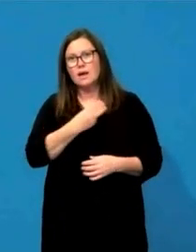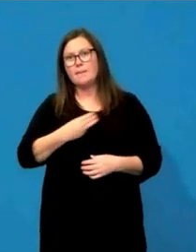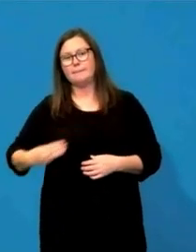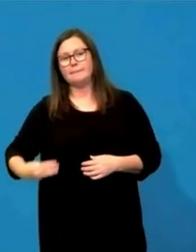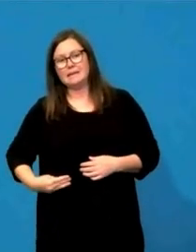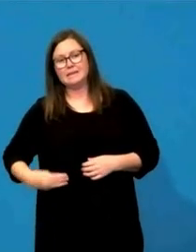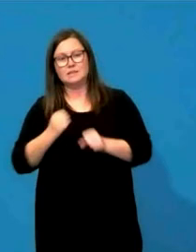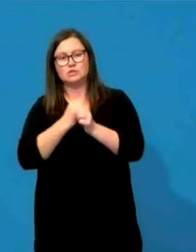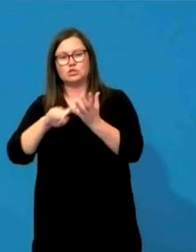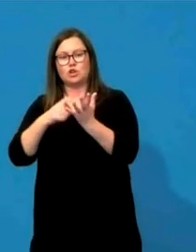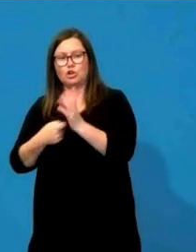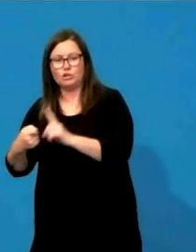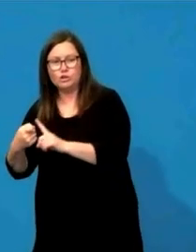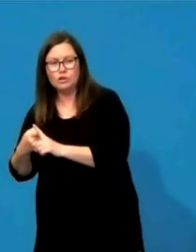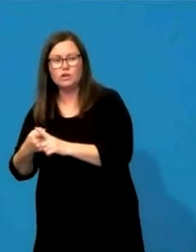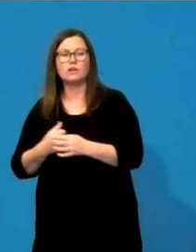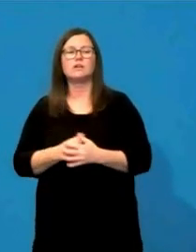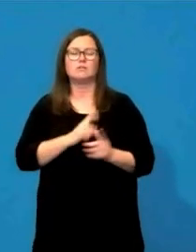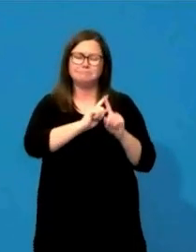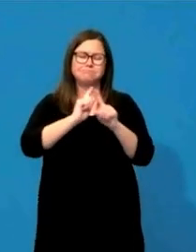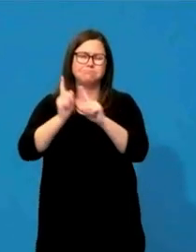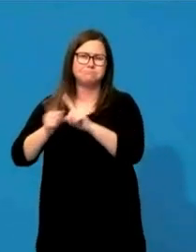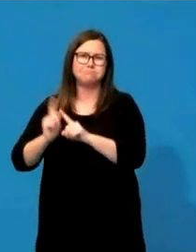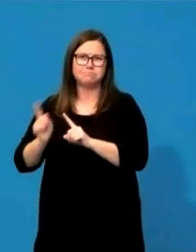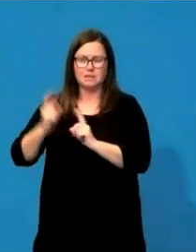Who was here last week? The Minister of Mental Health.